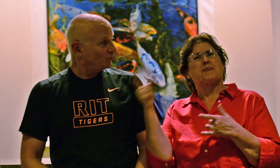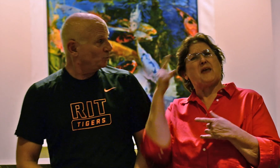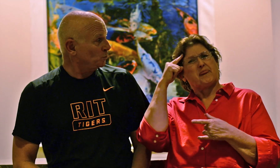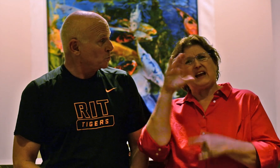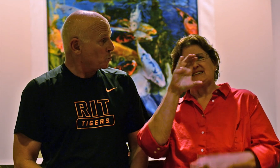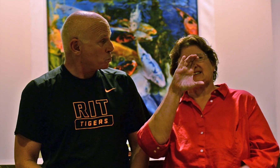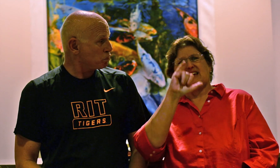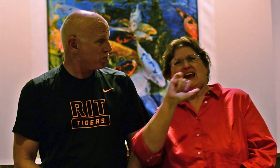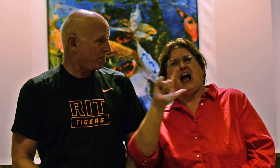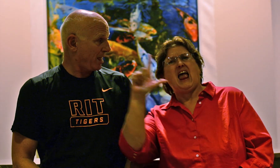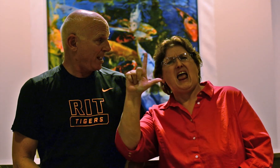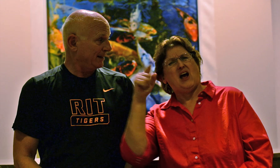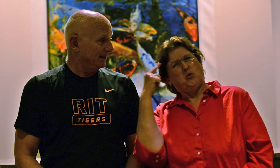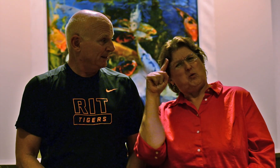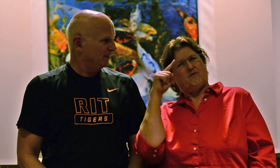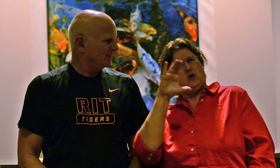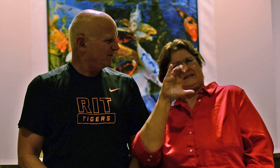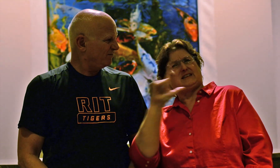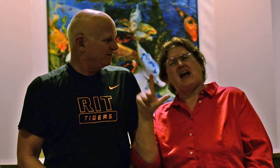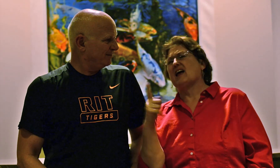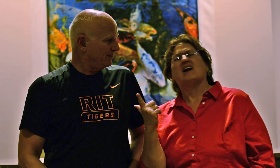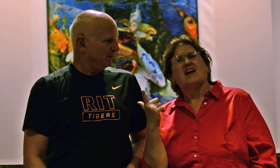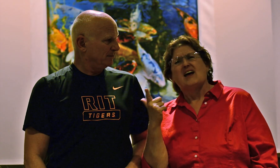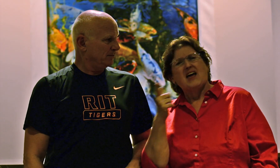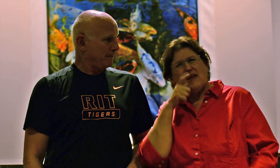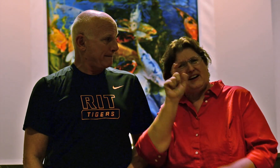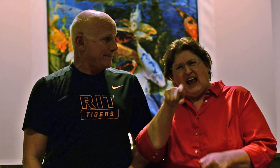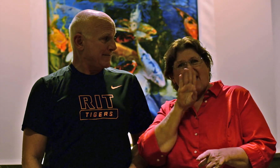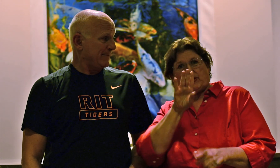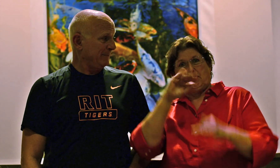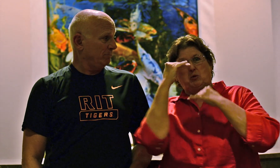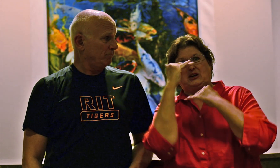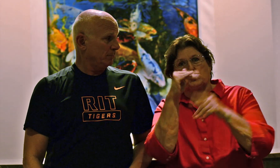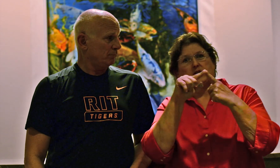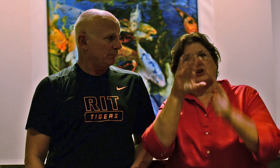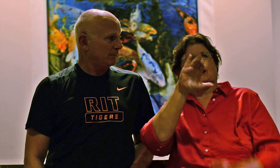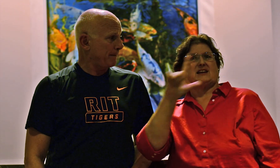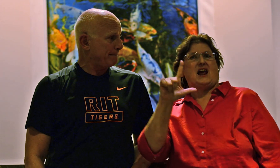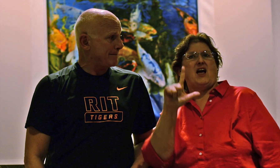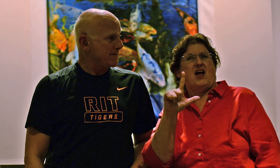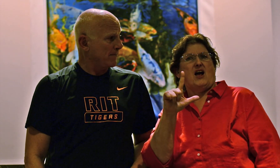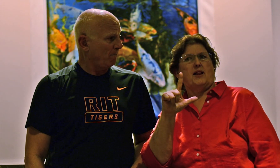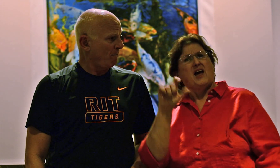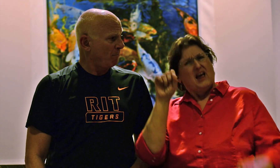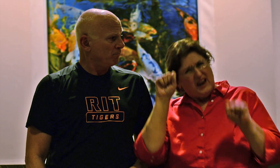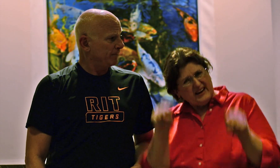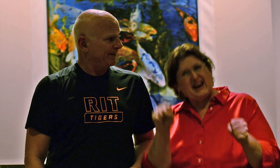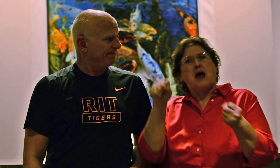My biggest concern is why are they looking at Centers for Independent Living? They don't need to restrict services to CILs